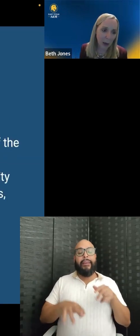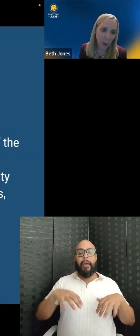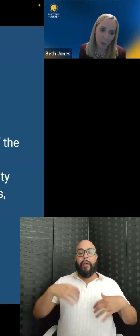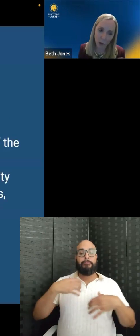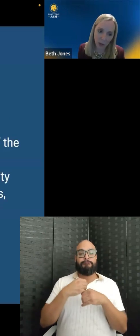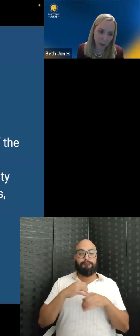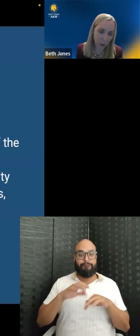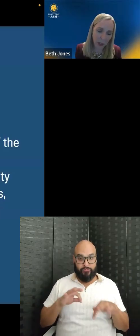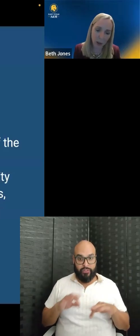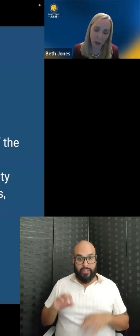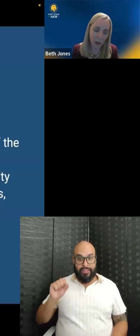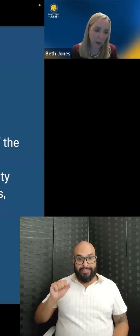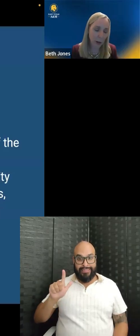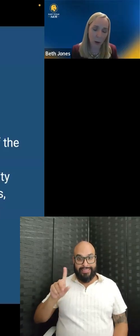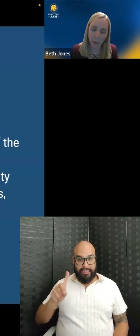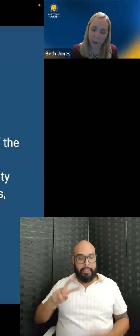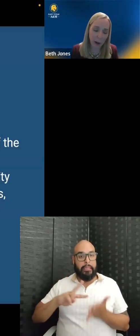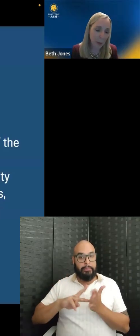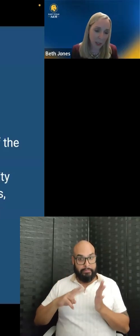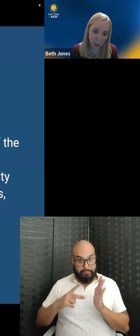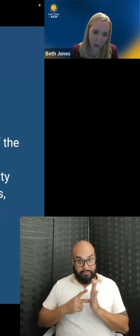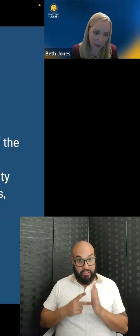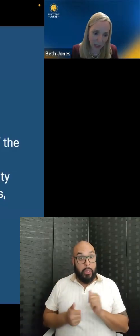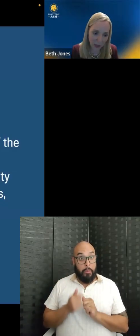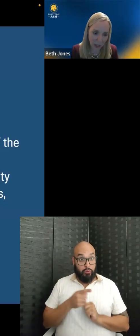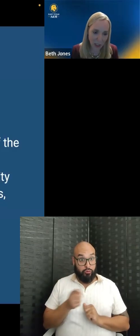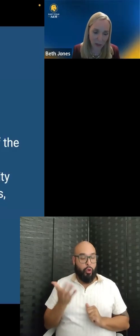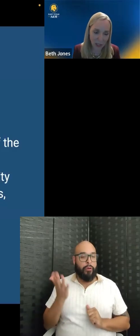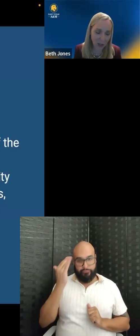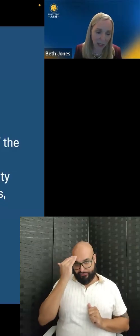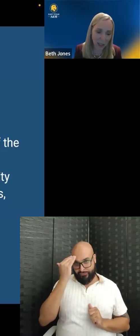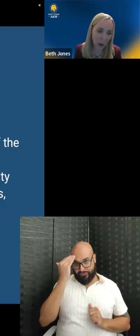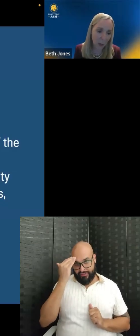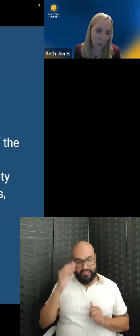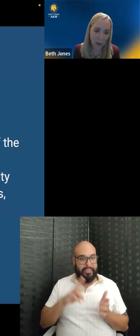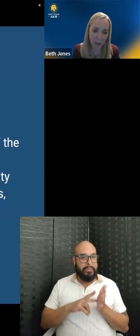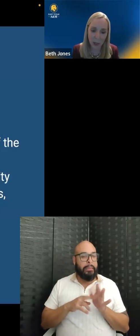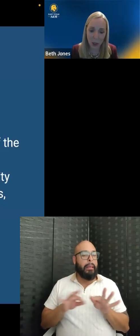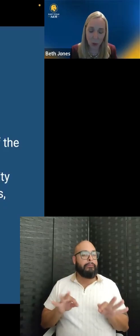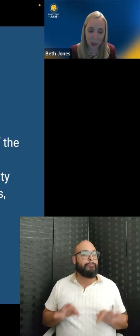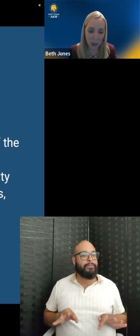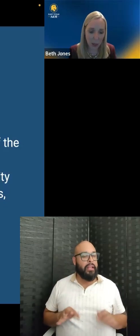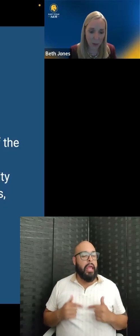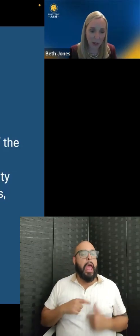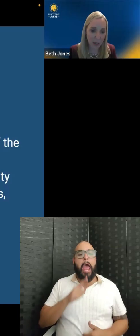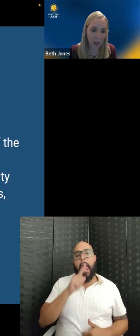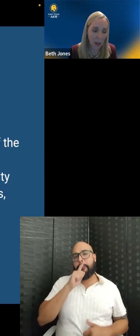And most of you on here are very much aware of the definition of SLD, so I won't spend too much time on this.